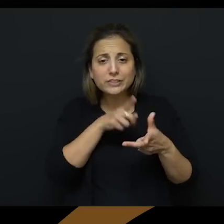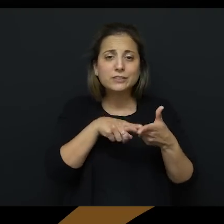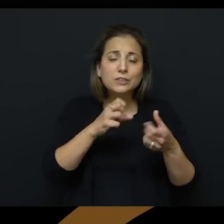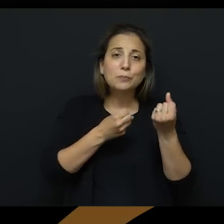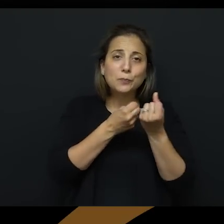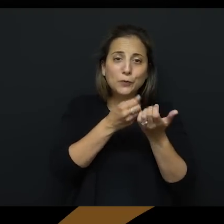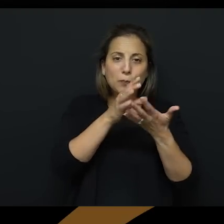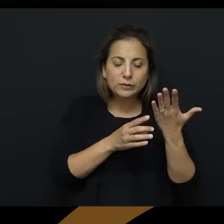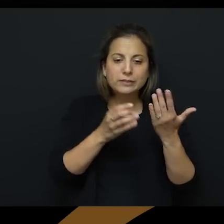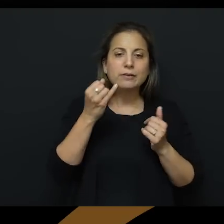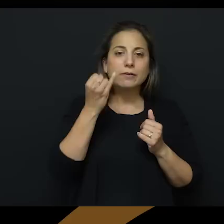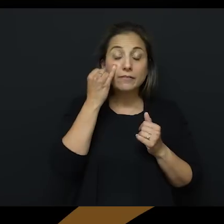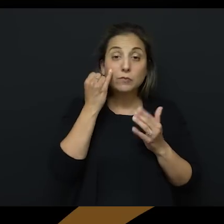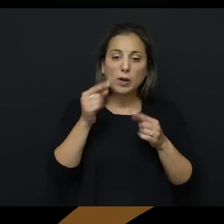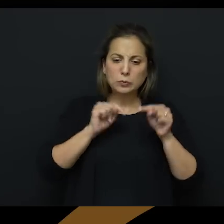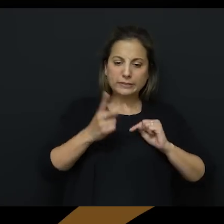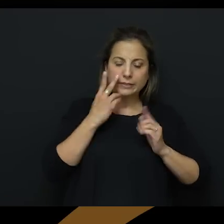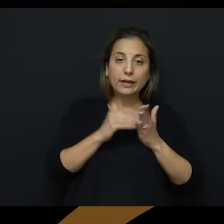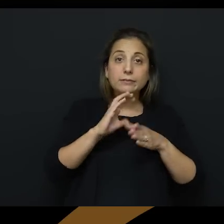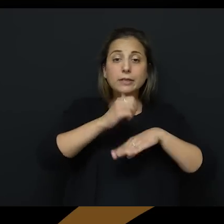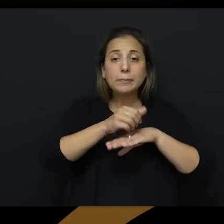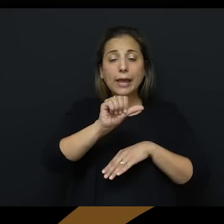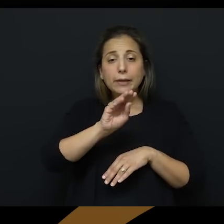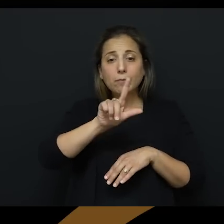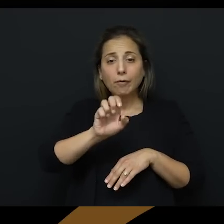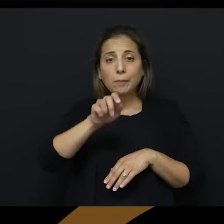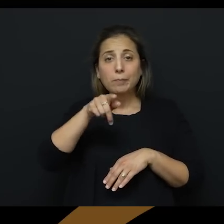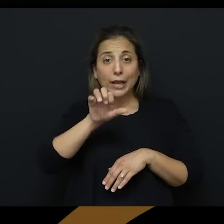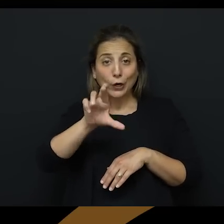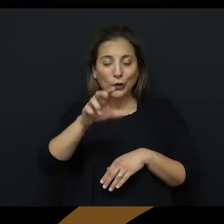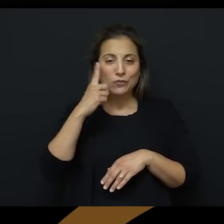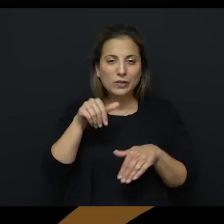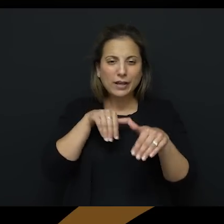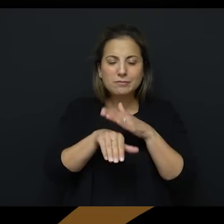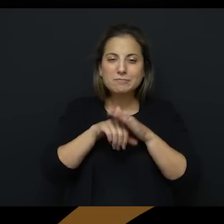For video playback we integrated the Able Player to maximize the accessibility of the video.